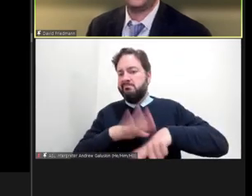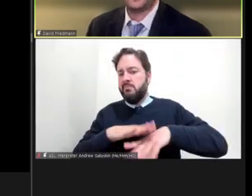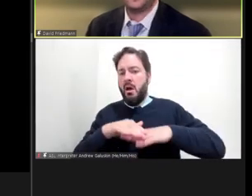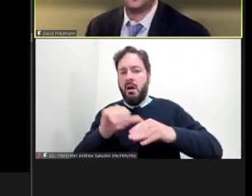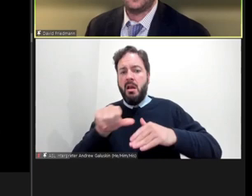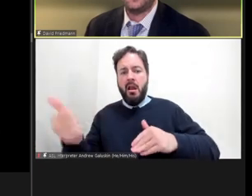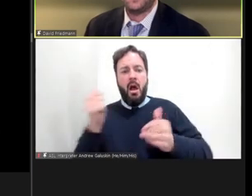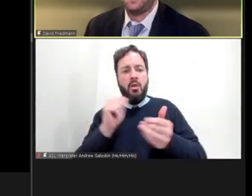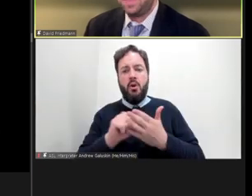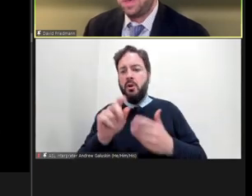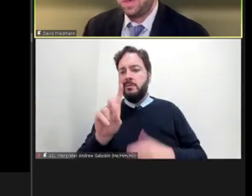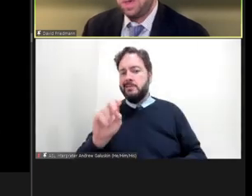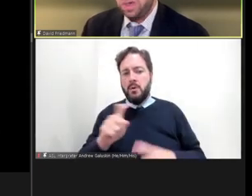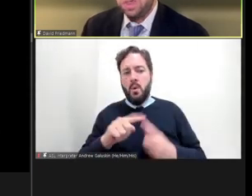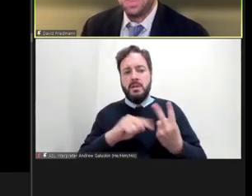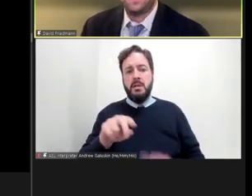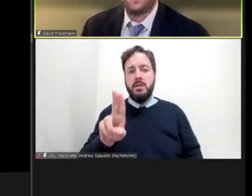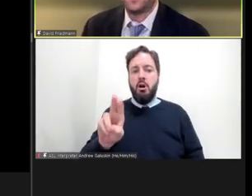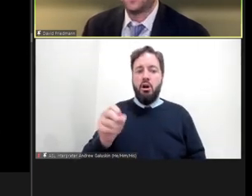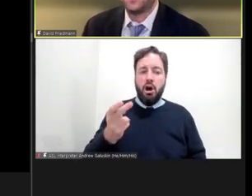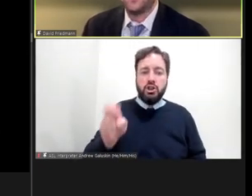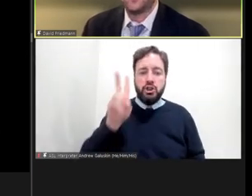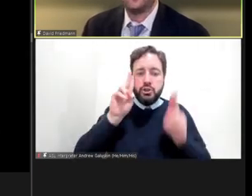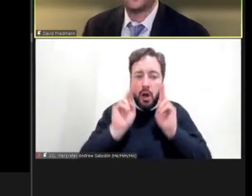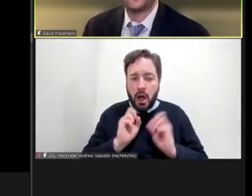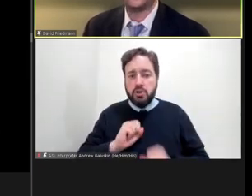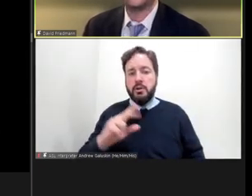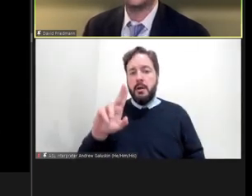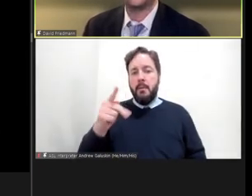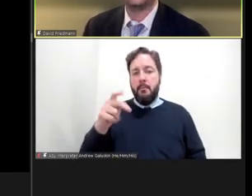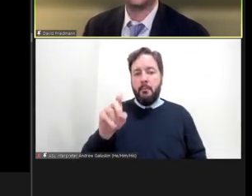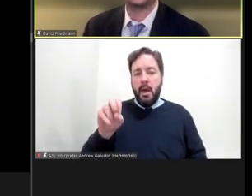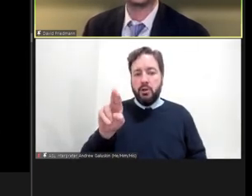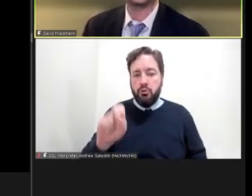And I listed some of them here. Usher syndrome, CHARGE syndrome, Waardenburg,